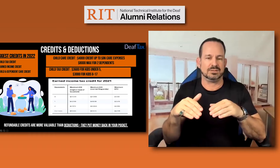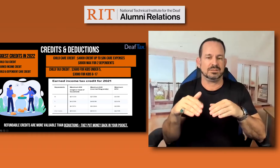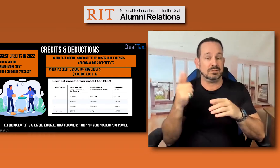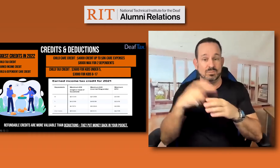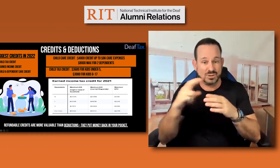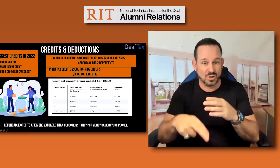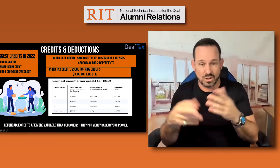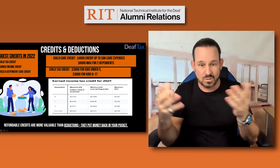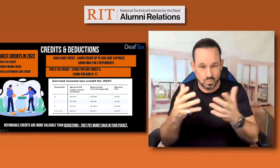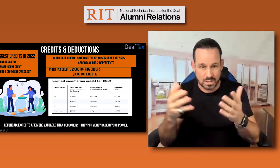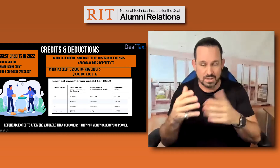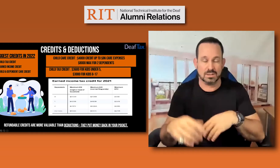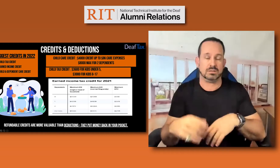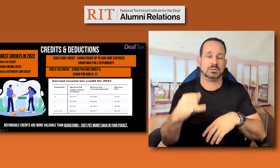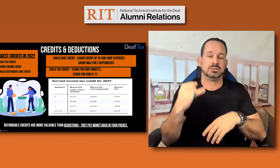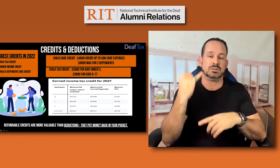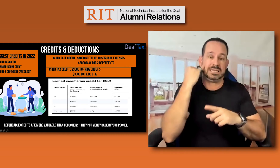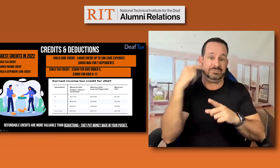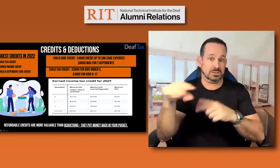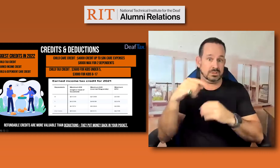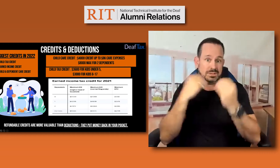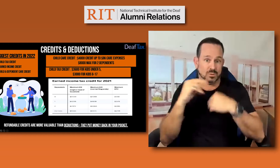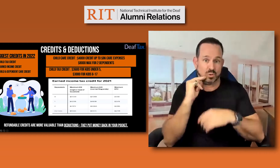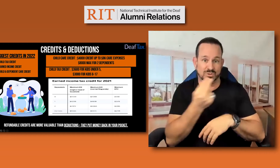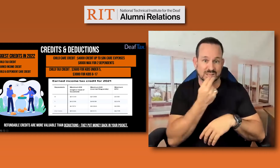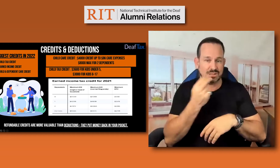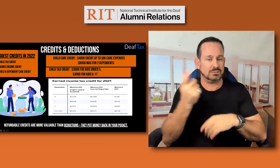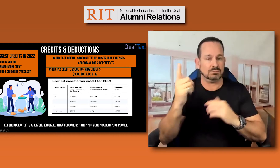access to food and shelter.